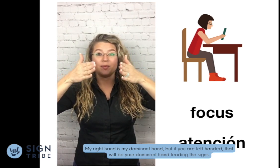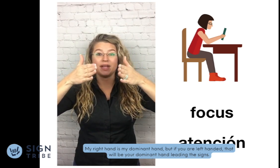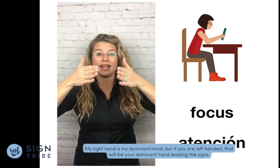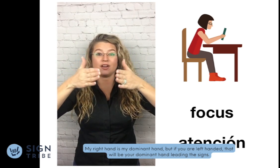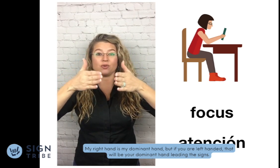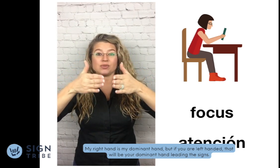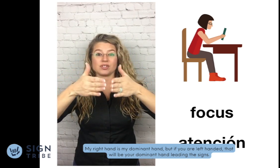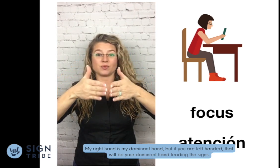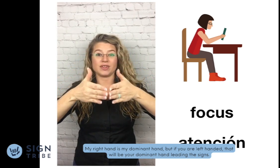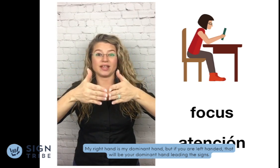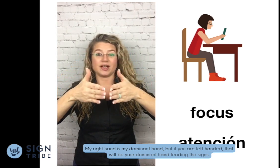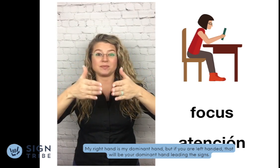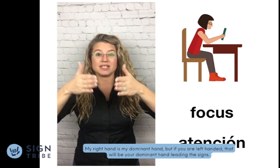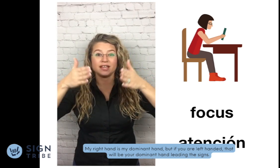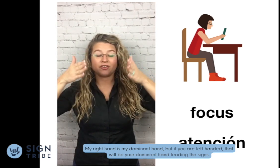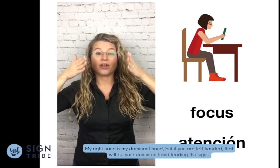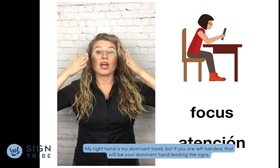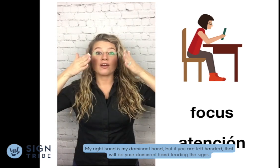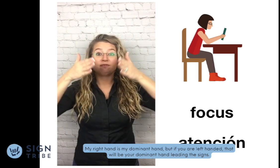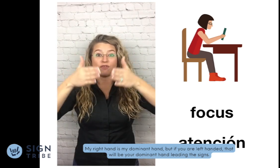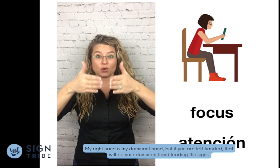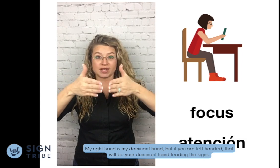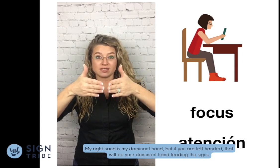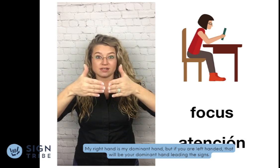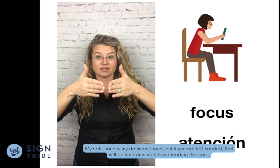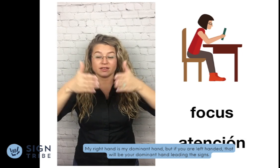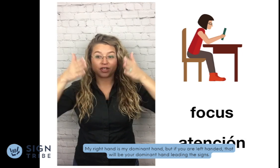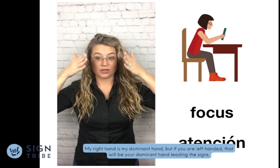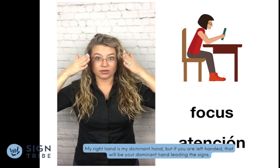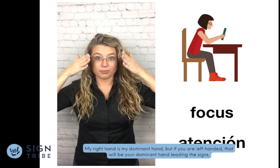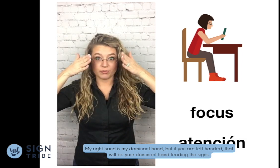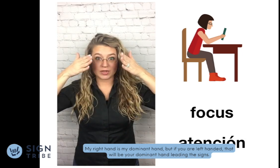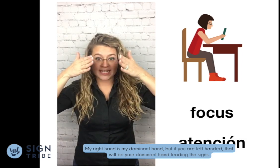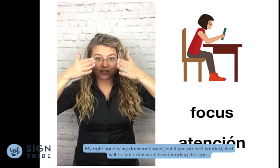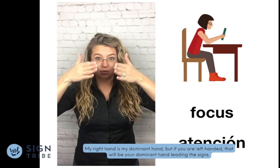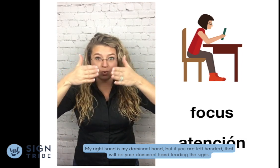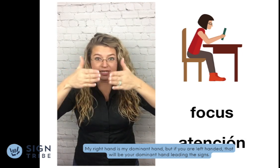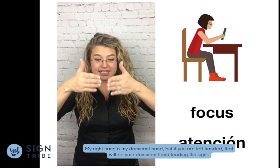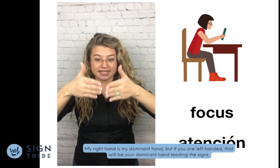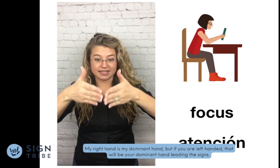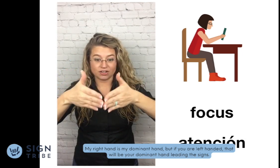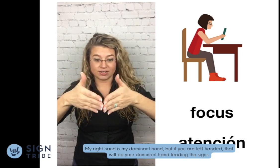at angles to where they come together. Focus like you're laser pointing in on,